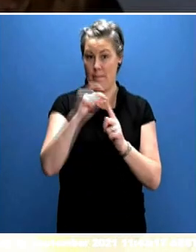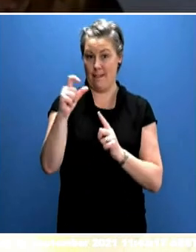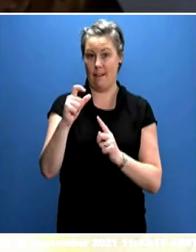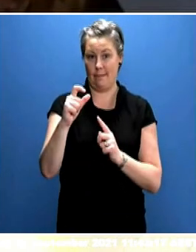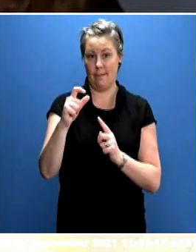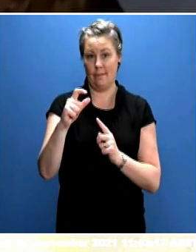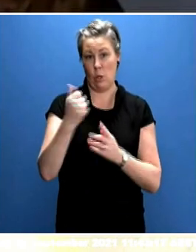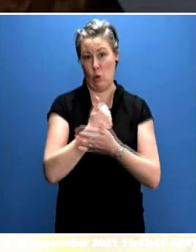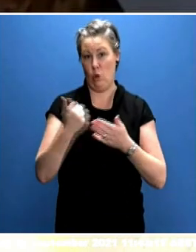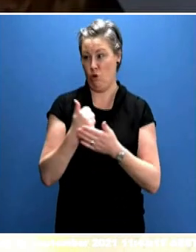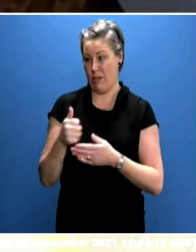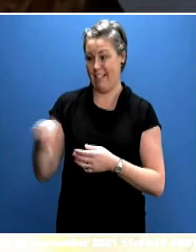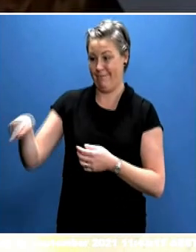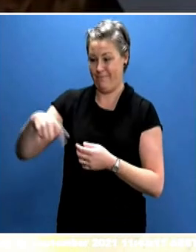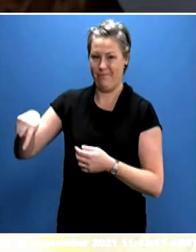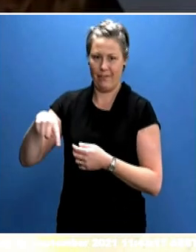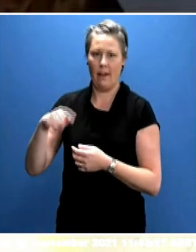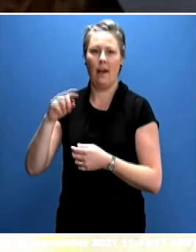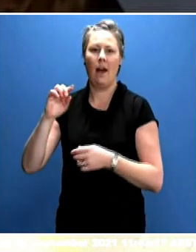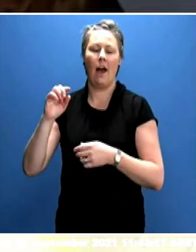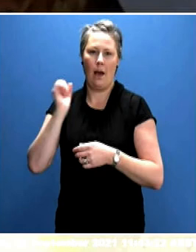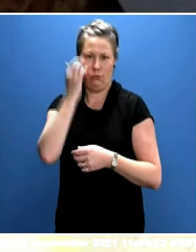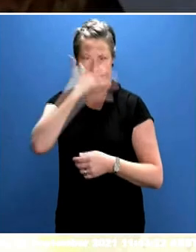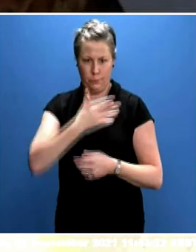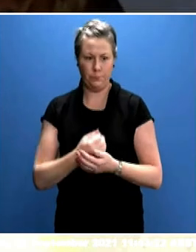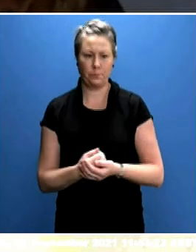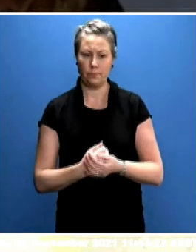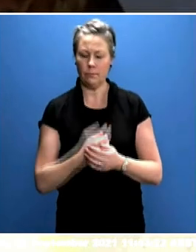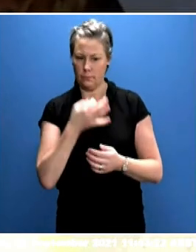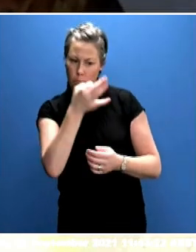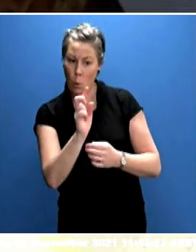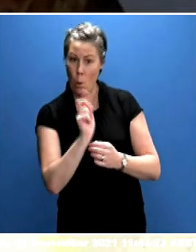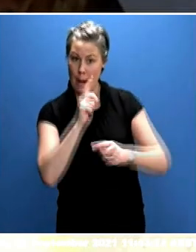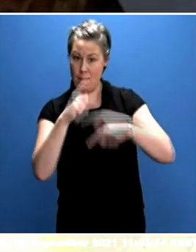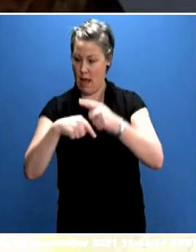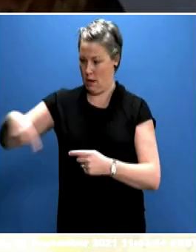Do we have any information on the proportion who are First Nations children with disability?